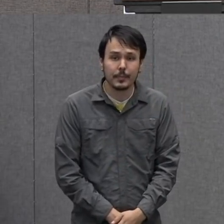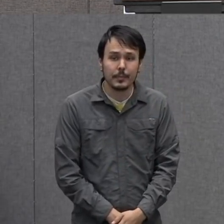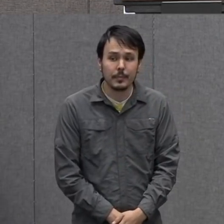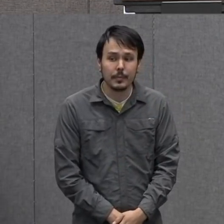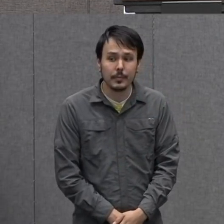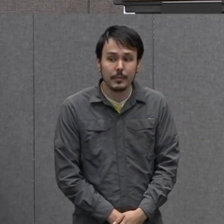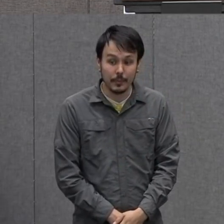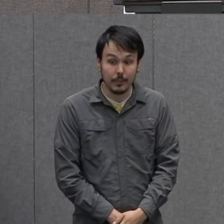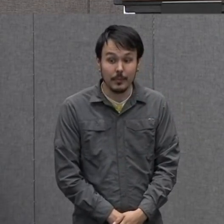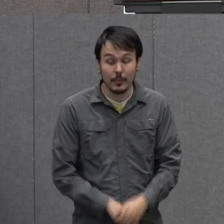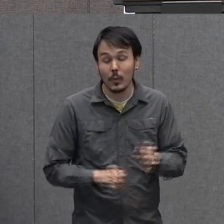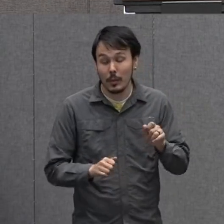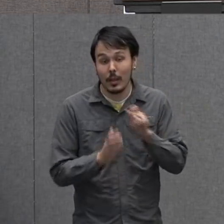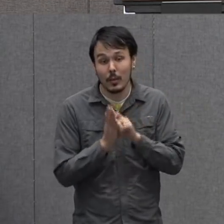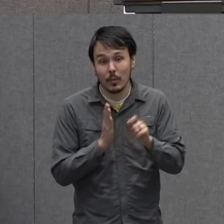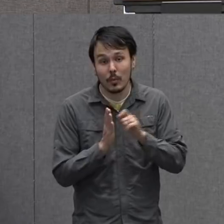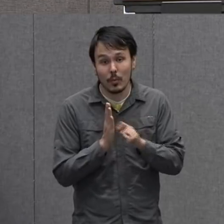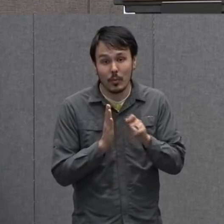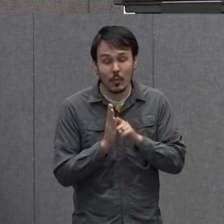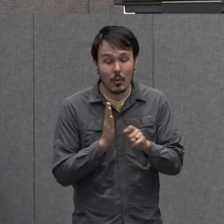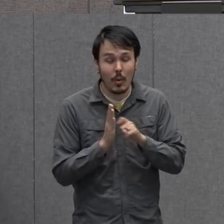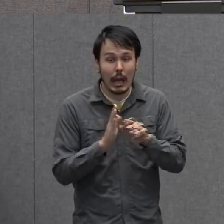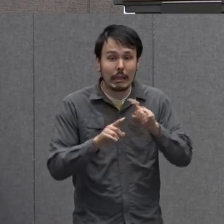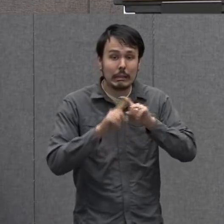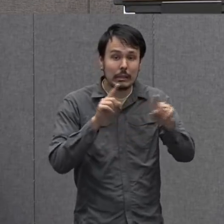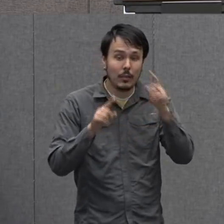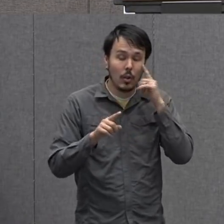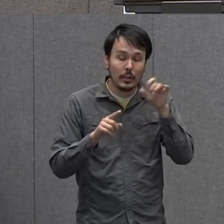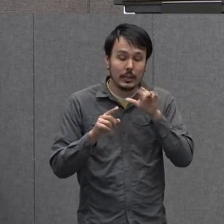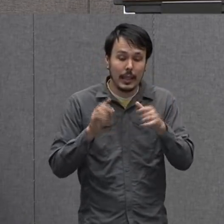Now we could write that like this. Oops, I covered those numbers up didn't I?